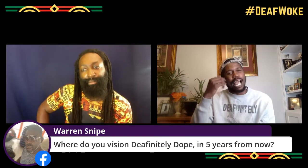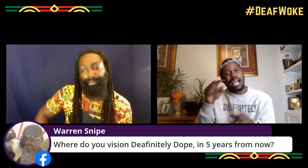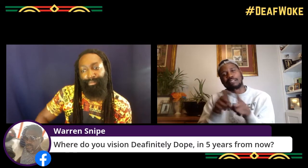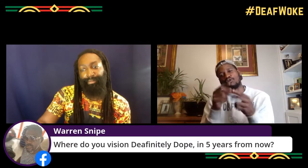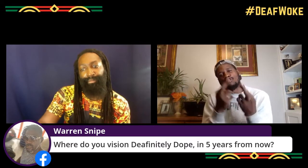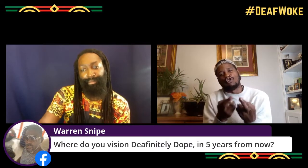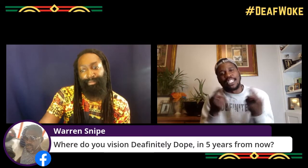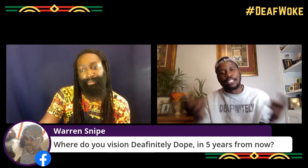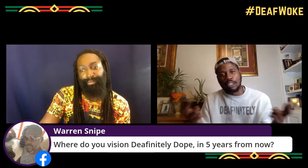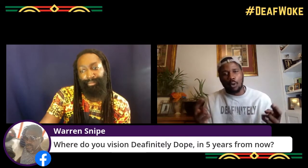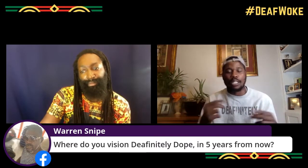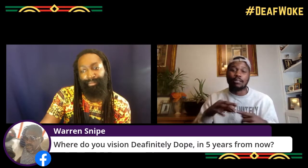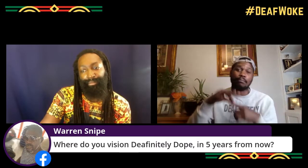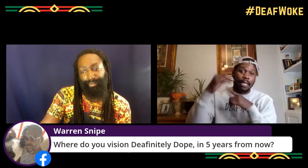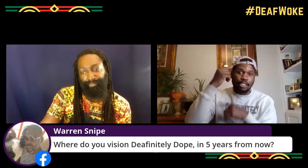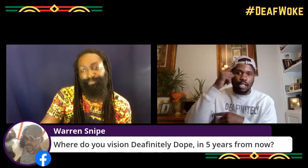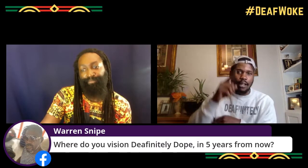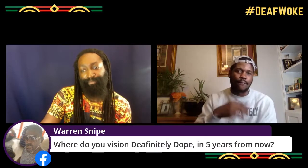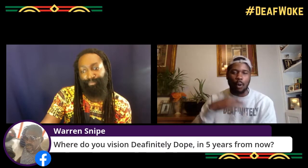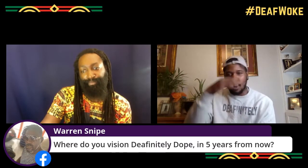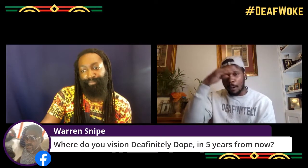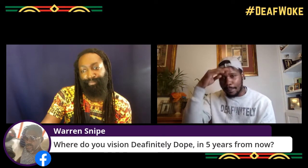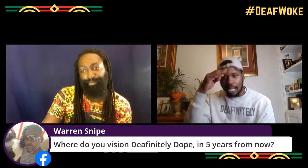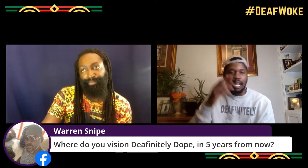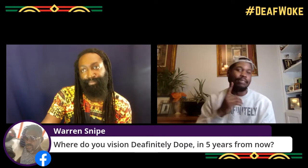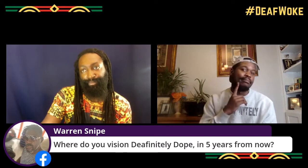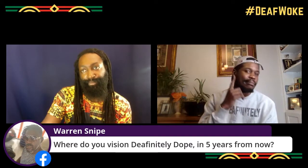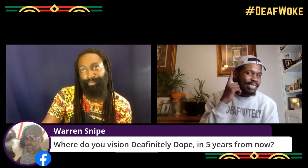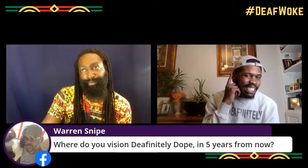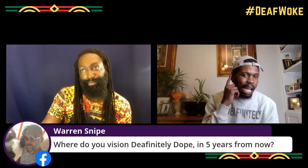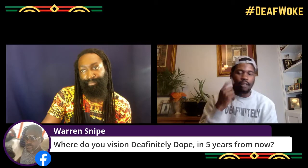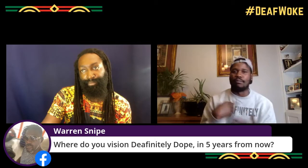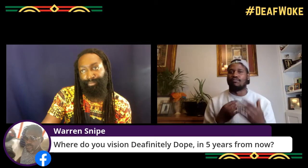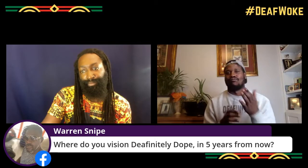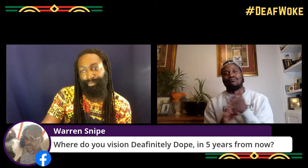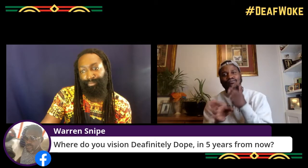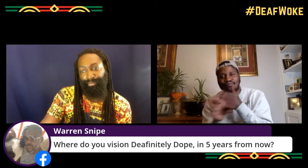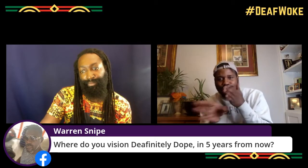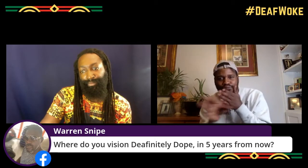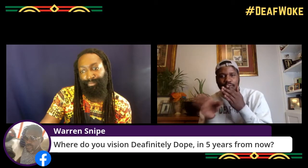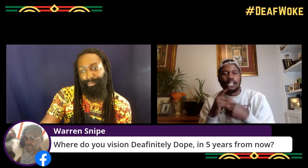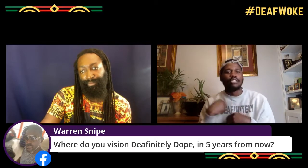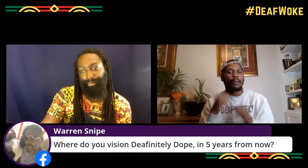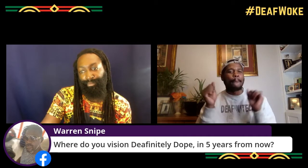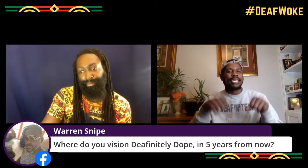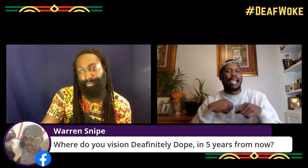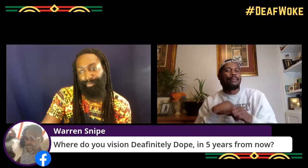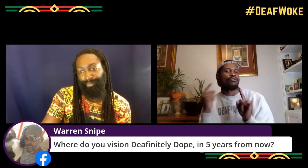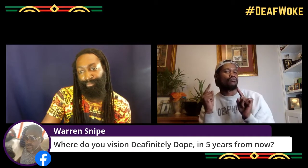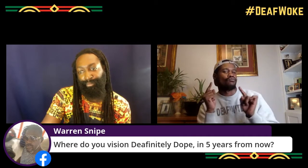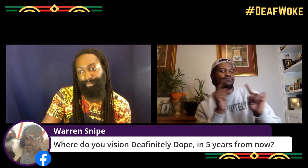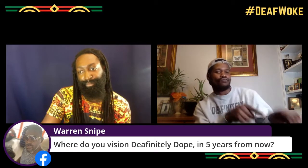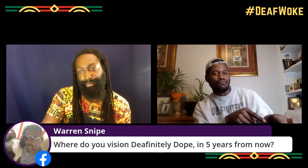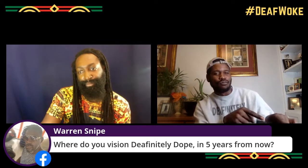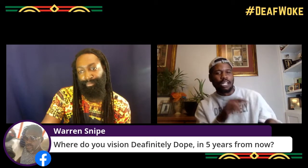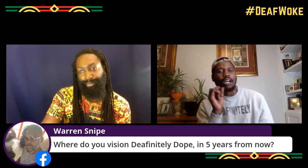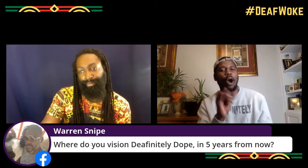You know really, I would love to set up resources, for deaf black. Even something that is something